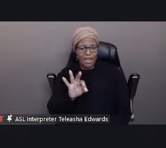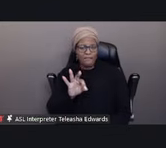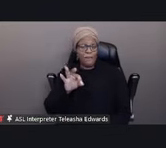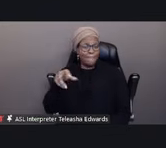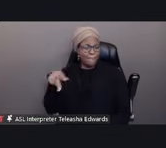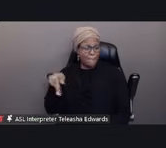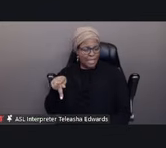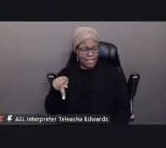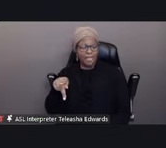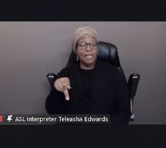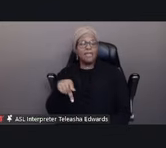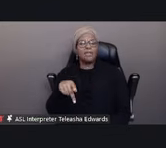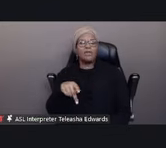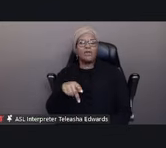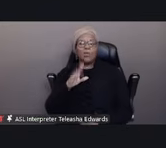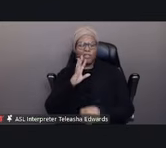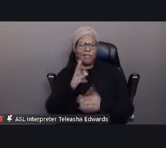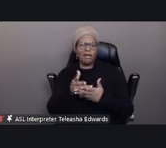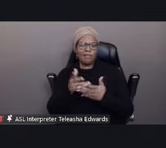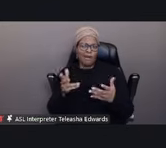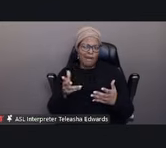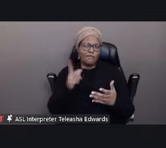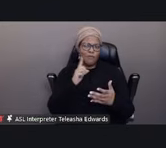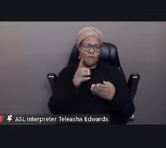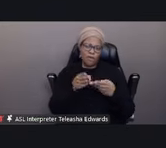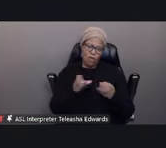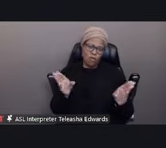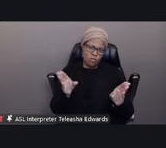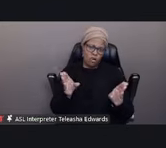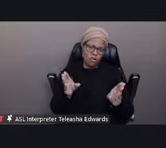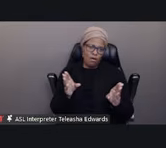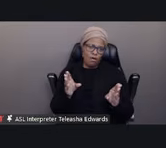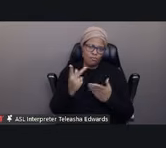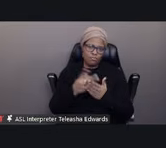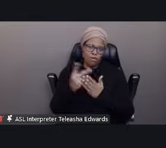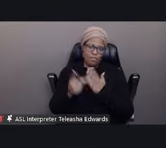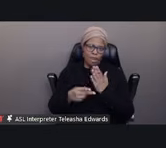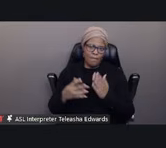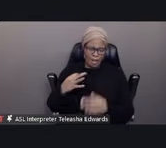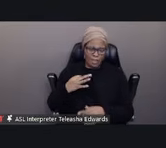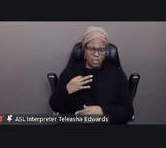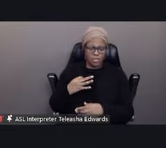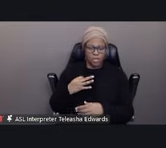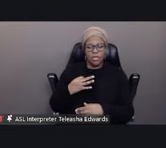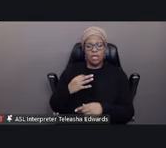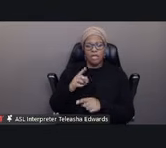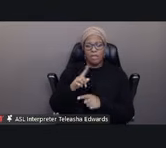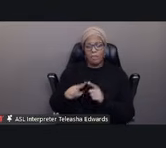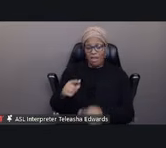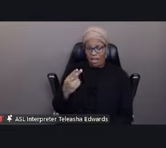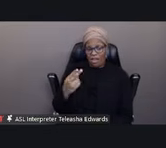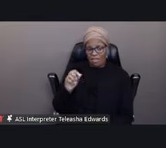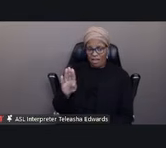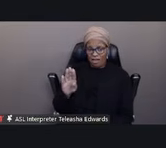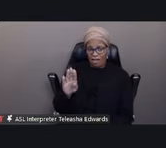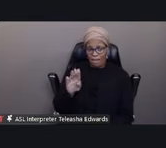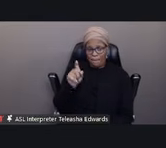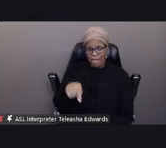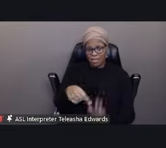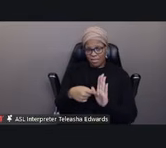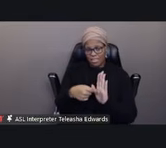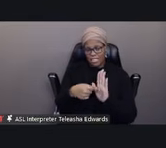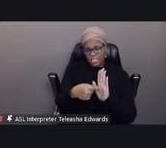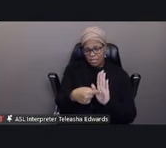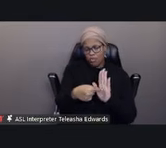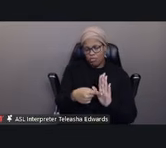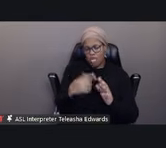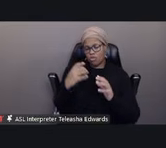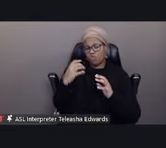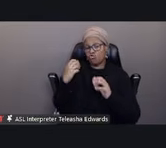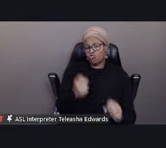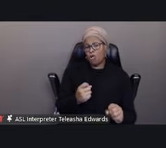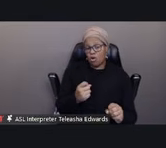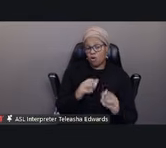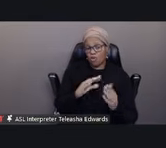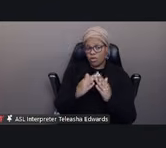overall program application um that the hubs need to demonstrate um strong community partnership and